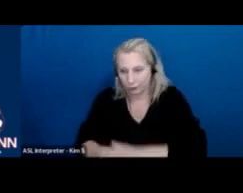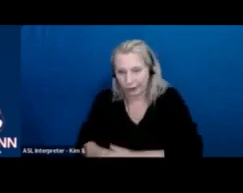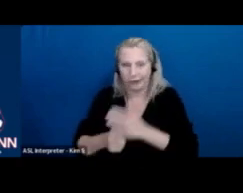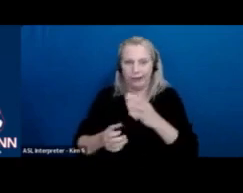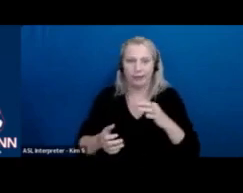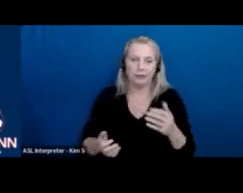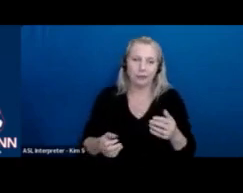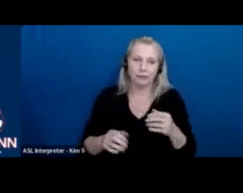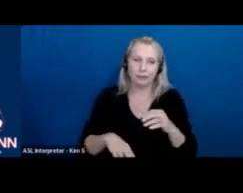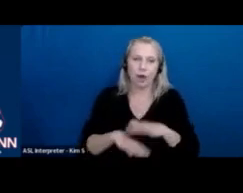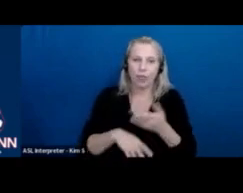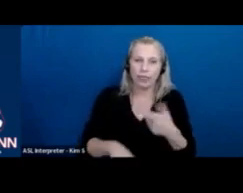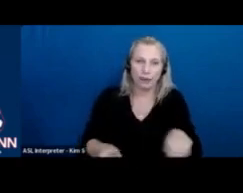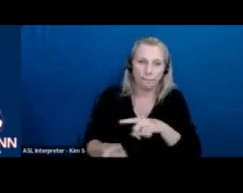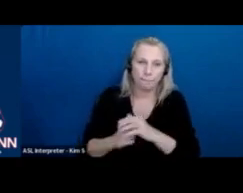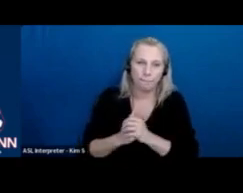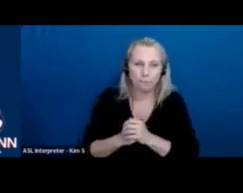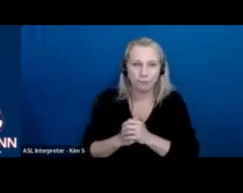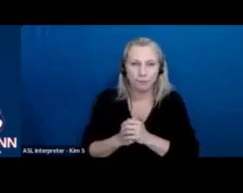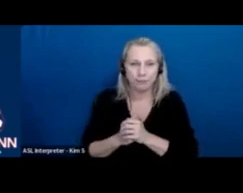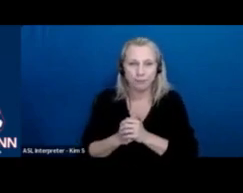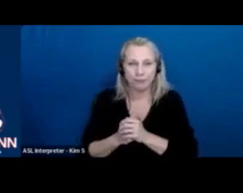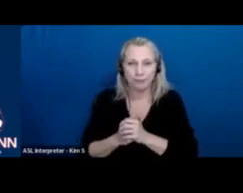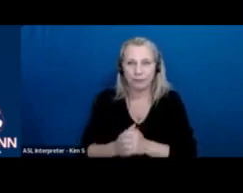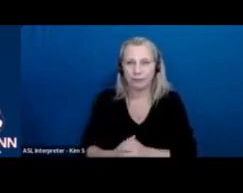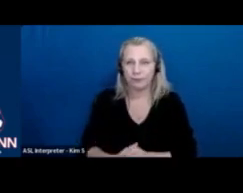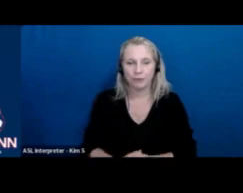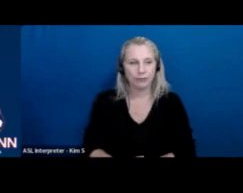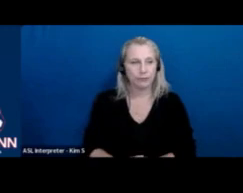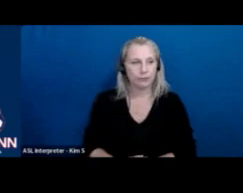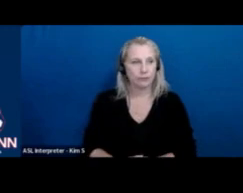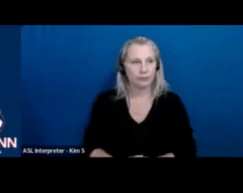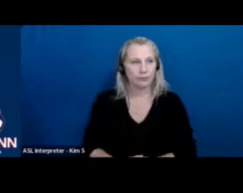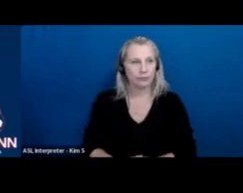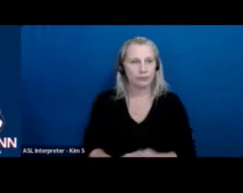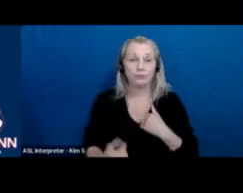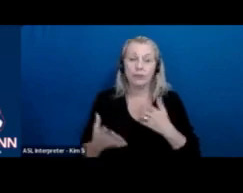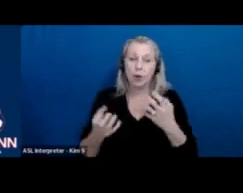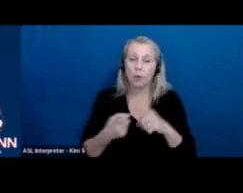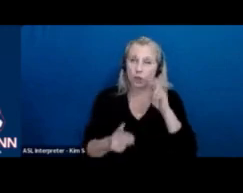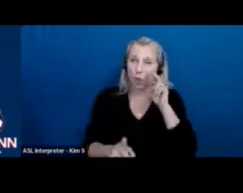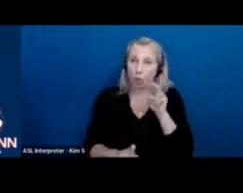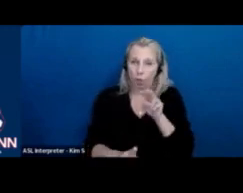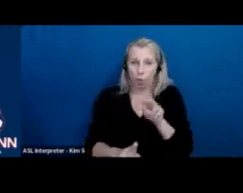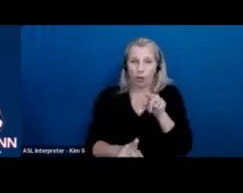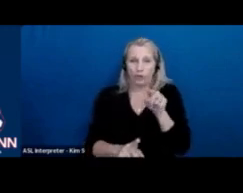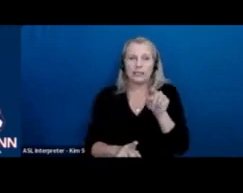against them. So I'd like to look at this in terms of also a